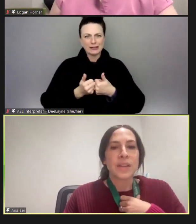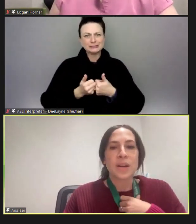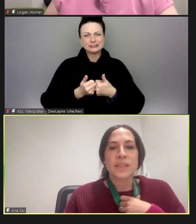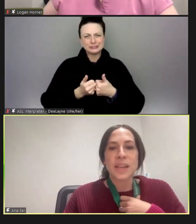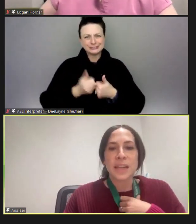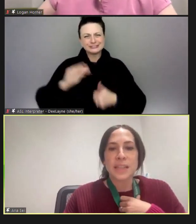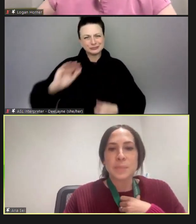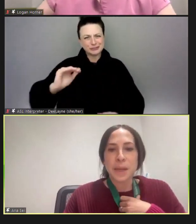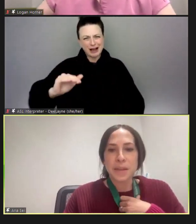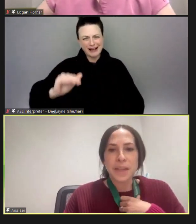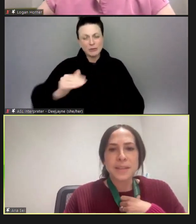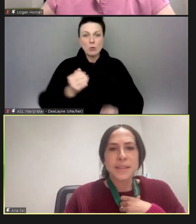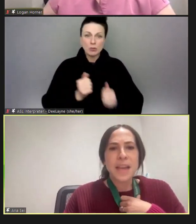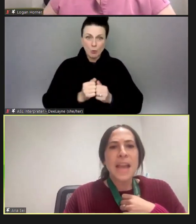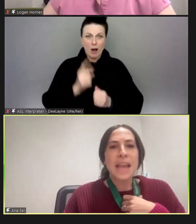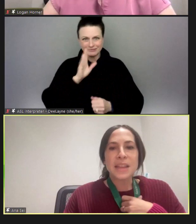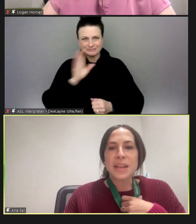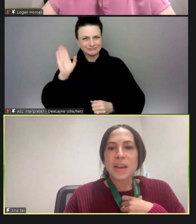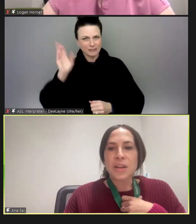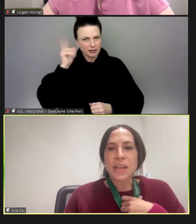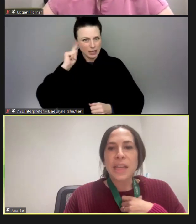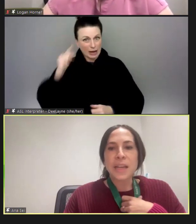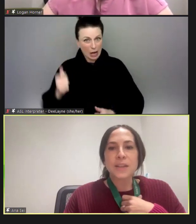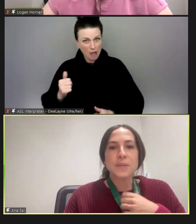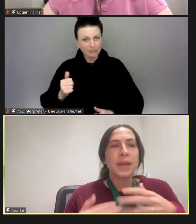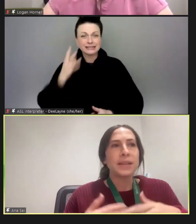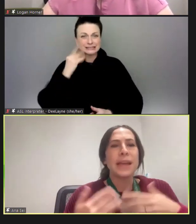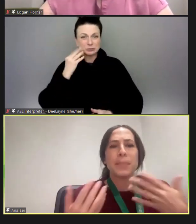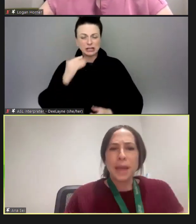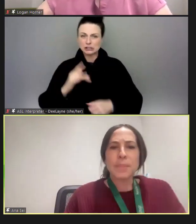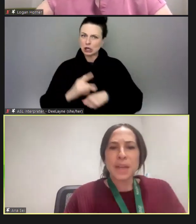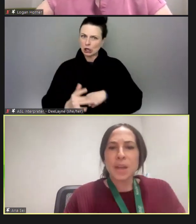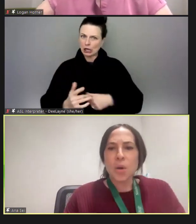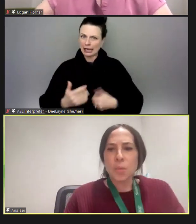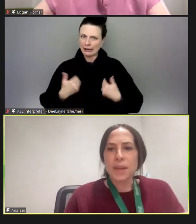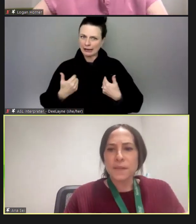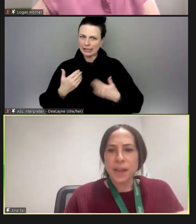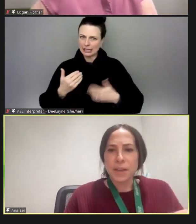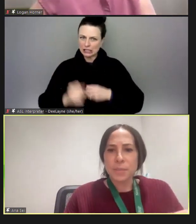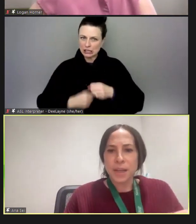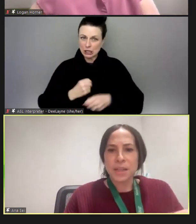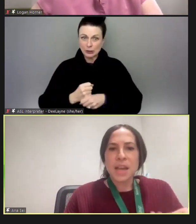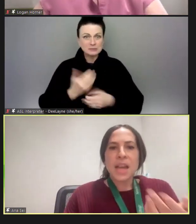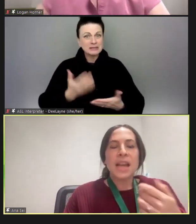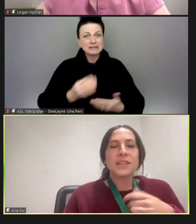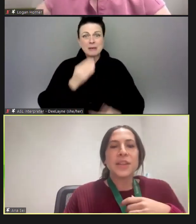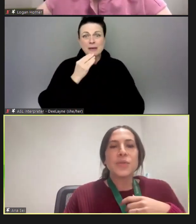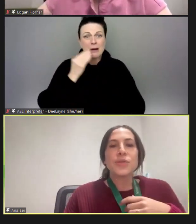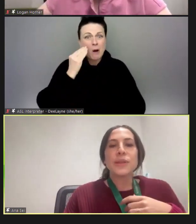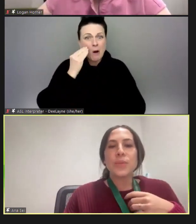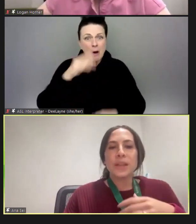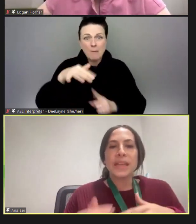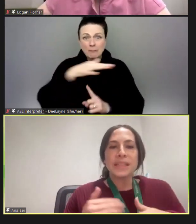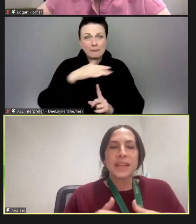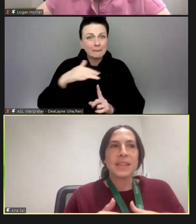loss can experience in the early years because they may be in a home